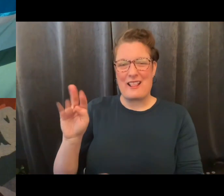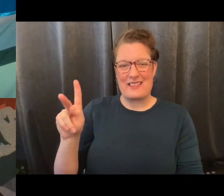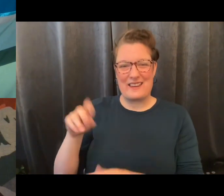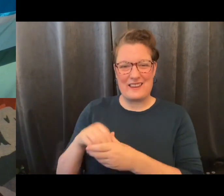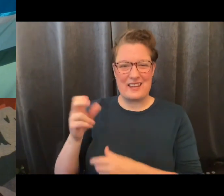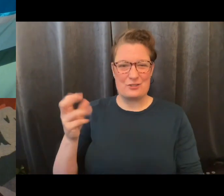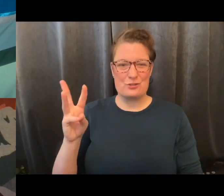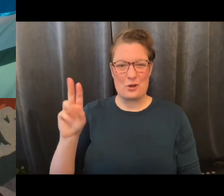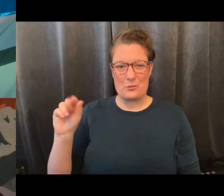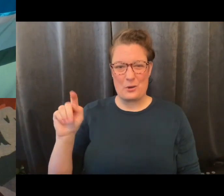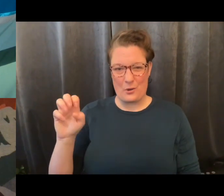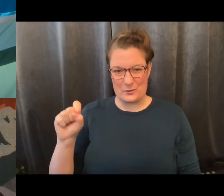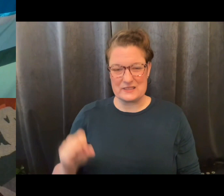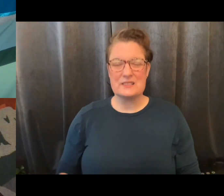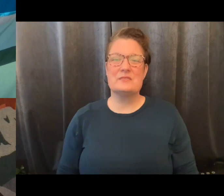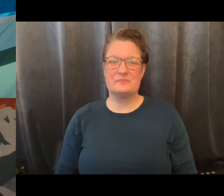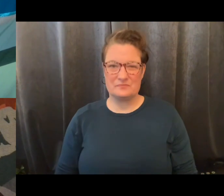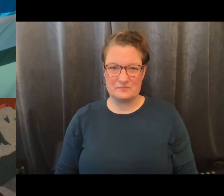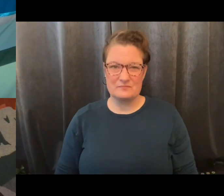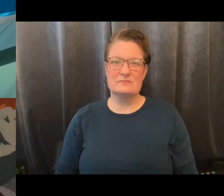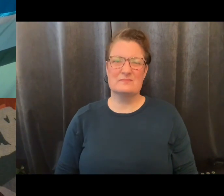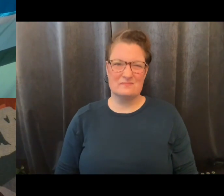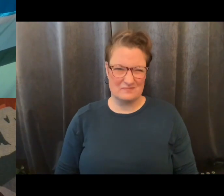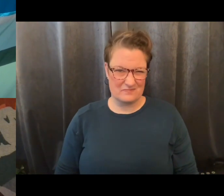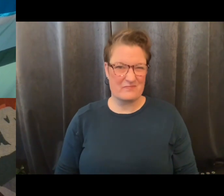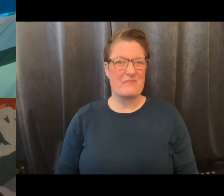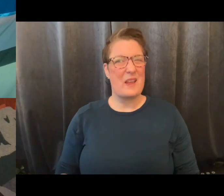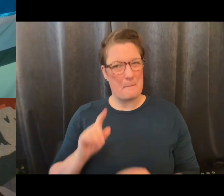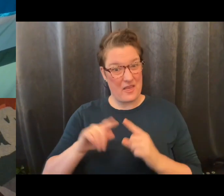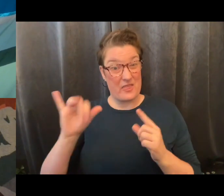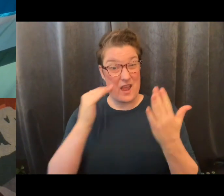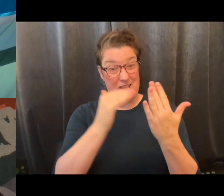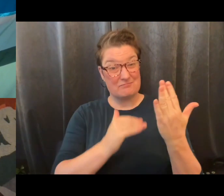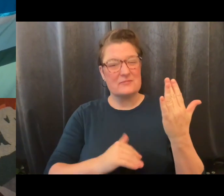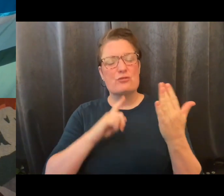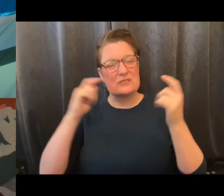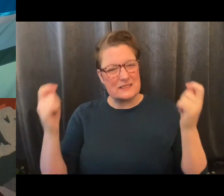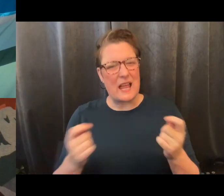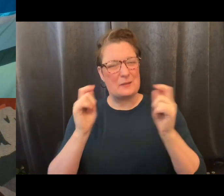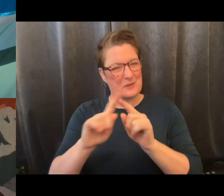Um, but it's really celebrating all of the miracles that happened through